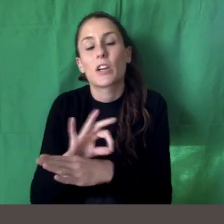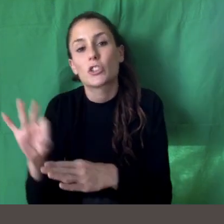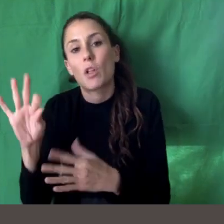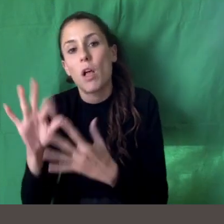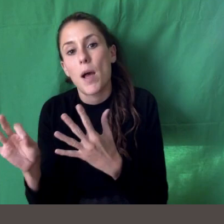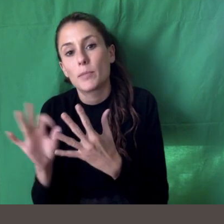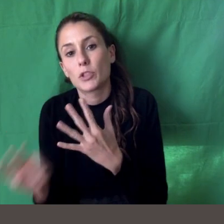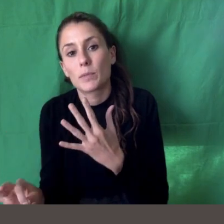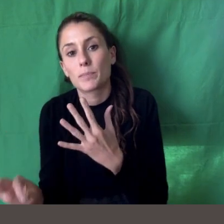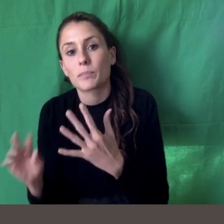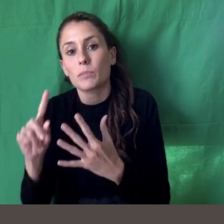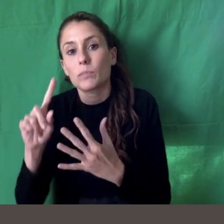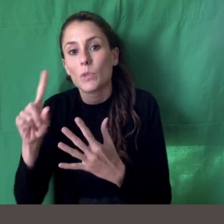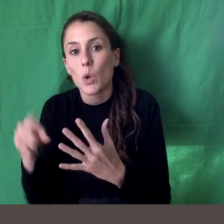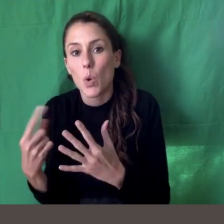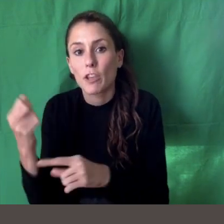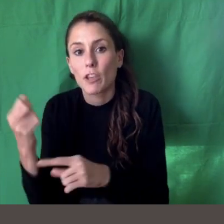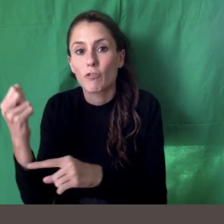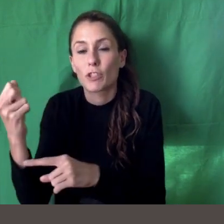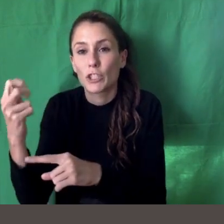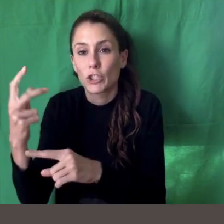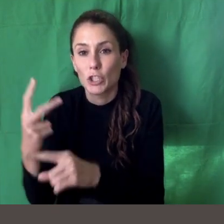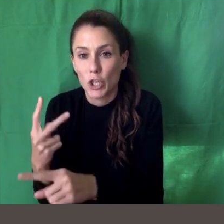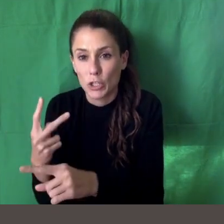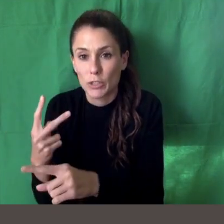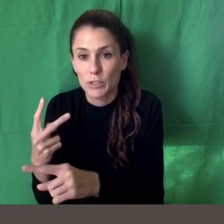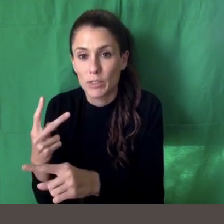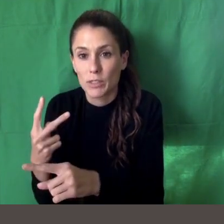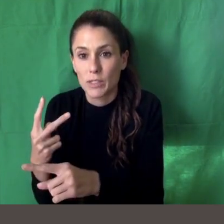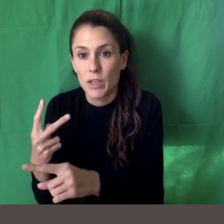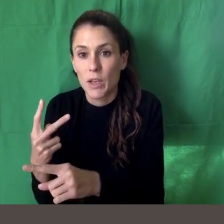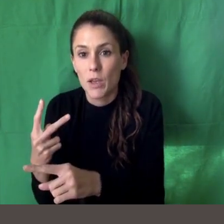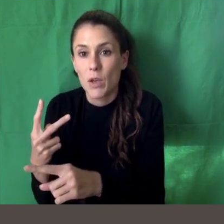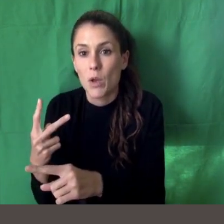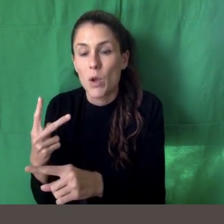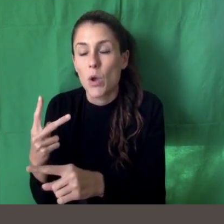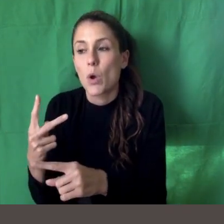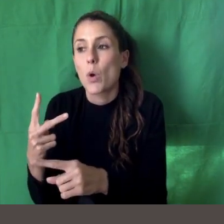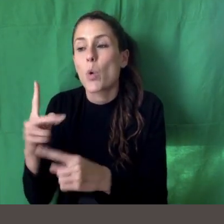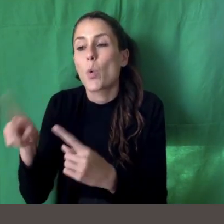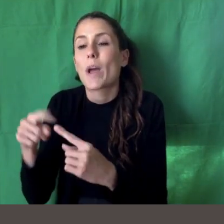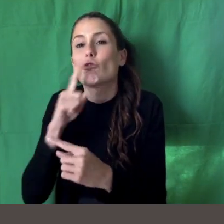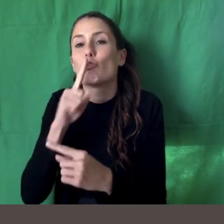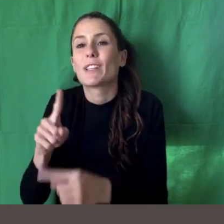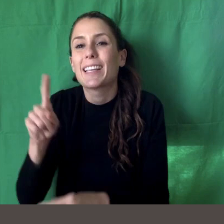only returns callables, which means that they won't be called until they really needed.